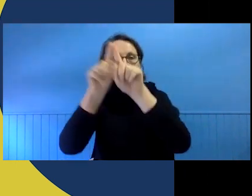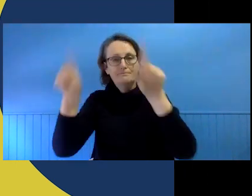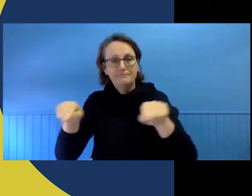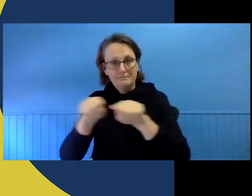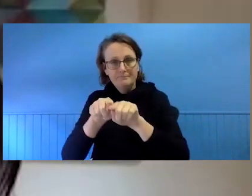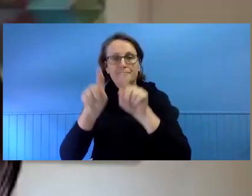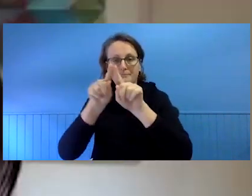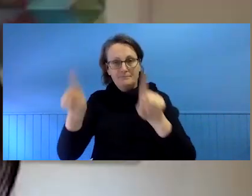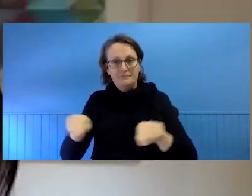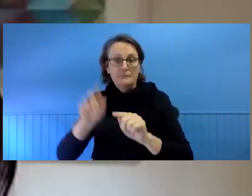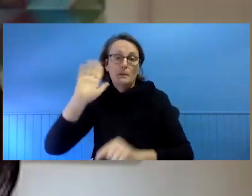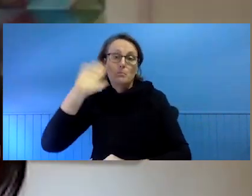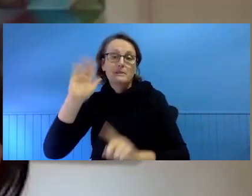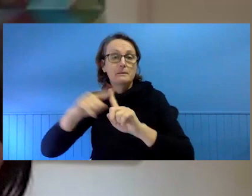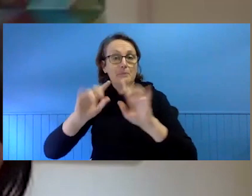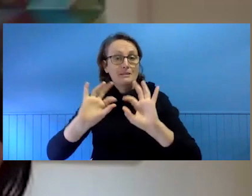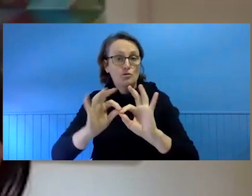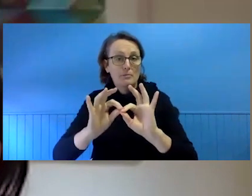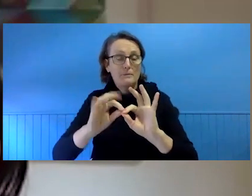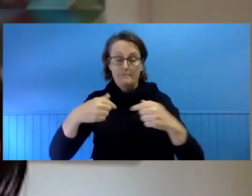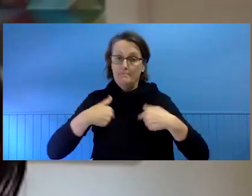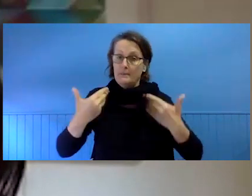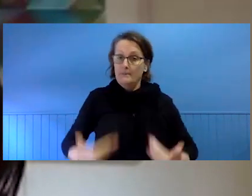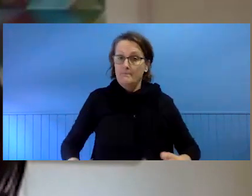I am a woman in my mid-30s, I have fair